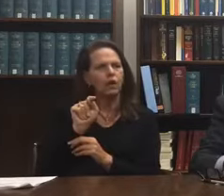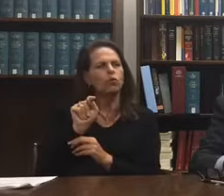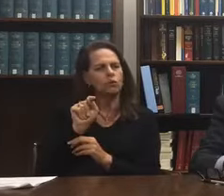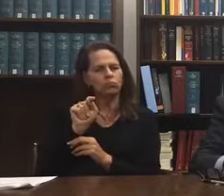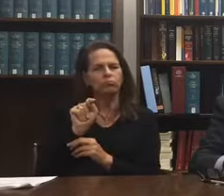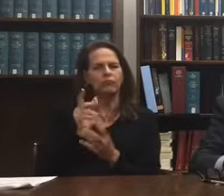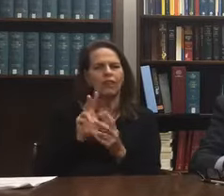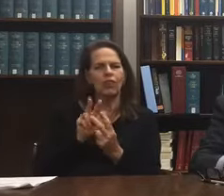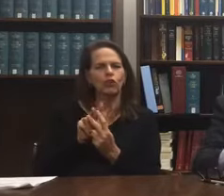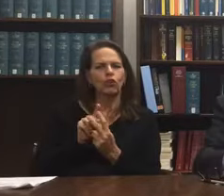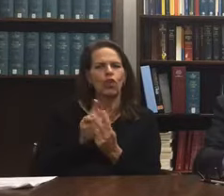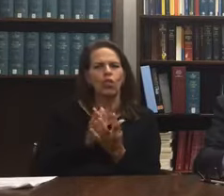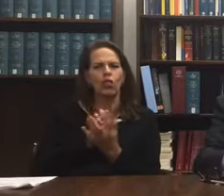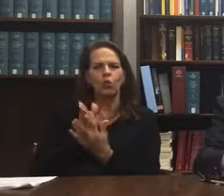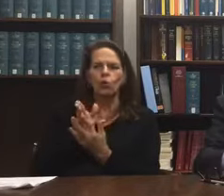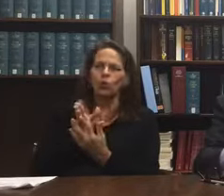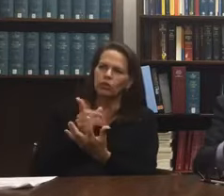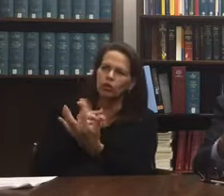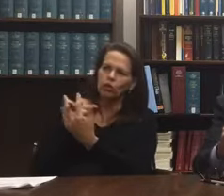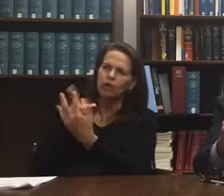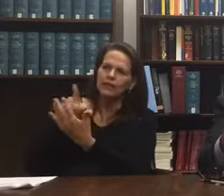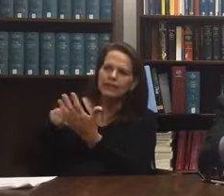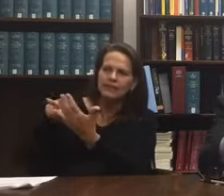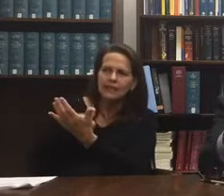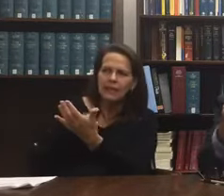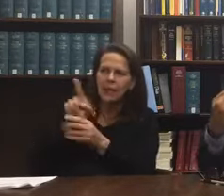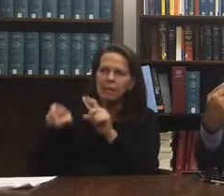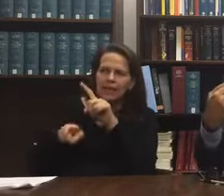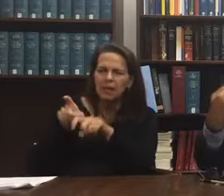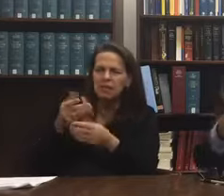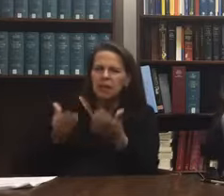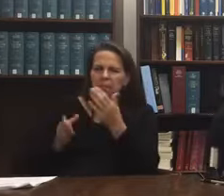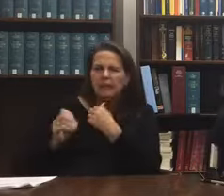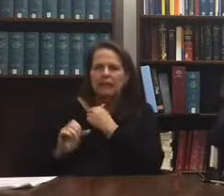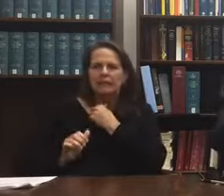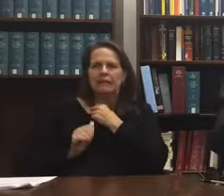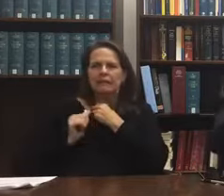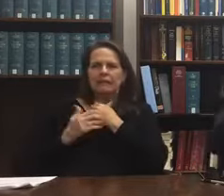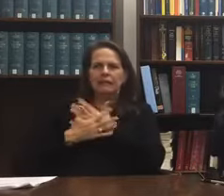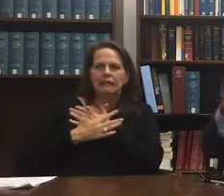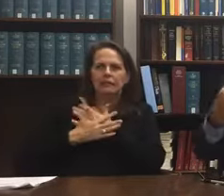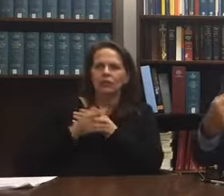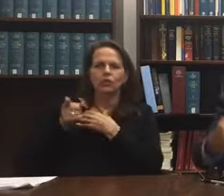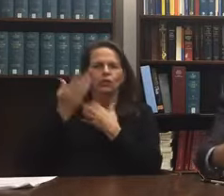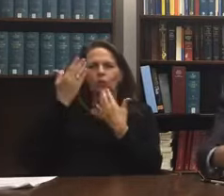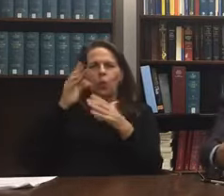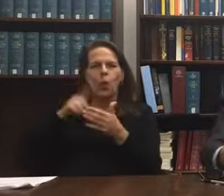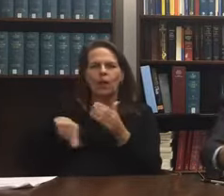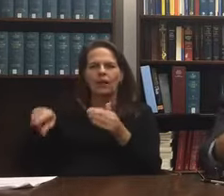cross examination which might be a little intimidating and also you don't know what they're gonna say to that so you could say well this is wrong and